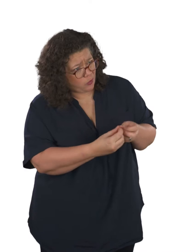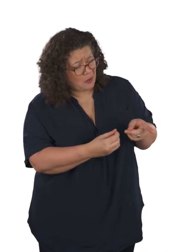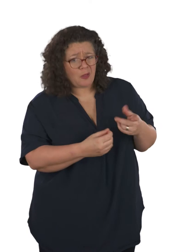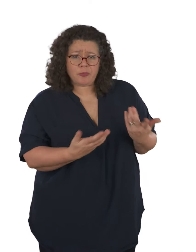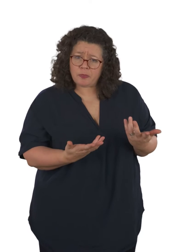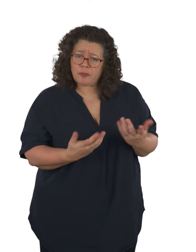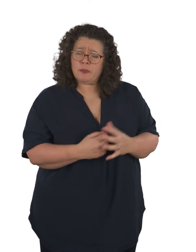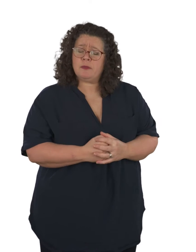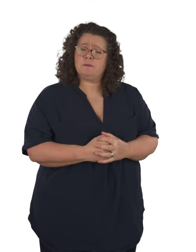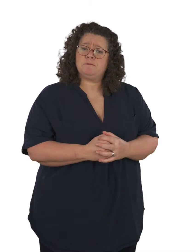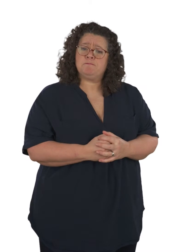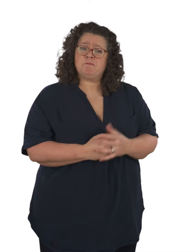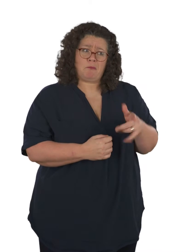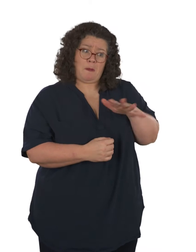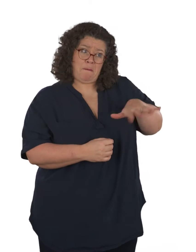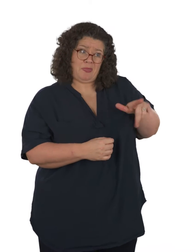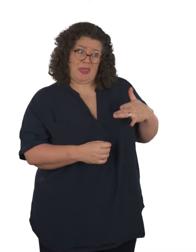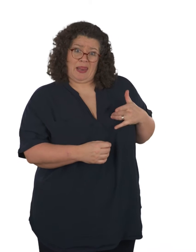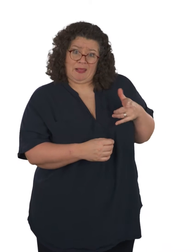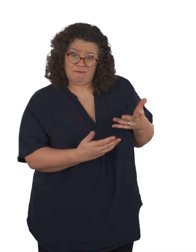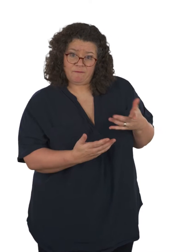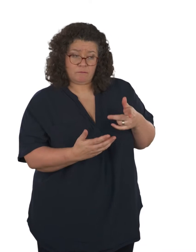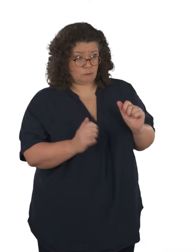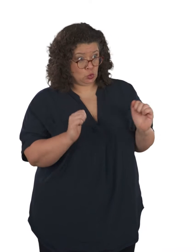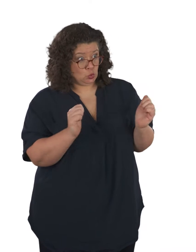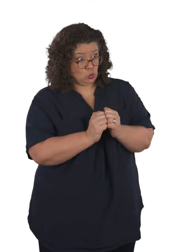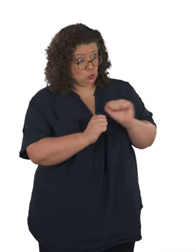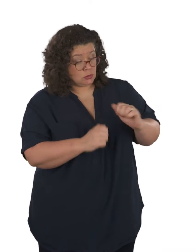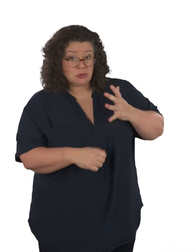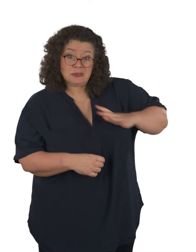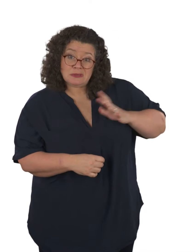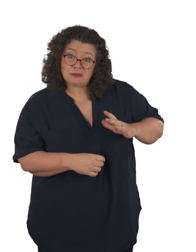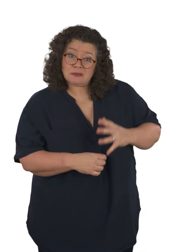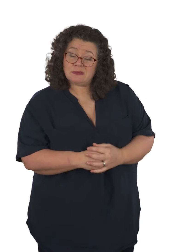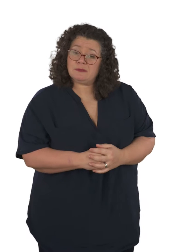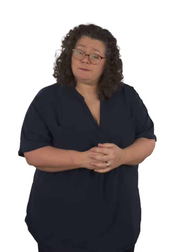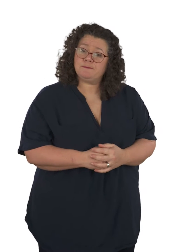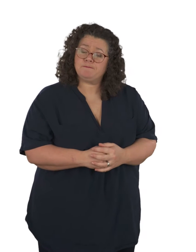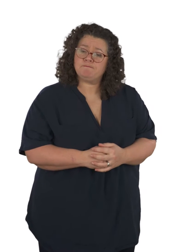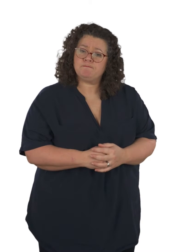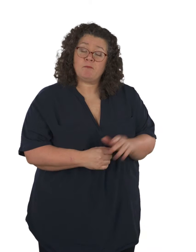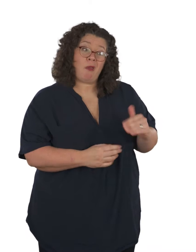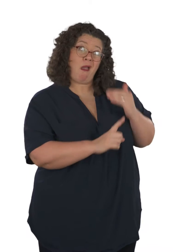the people they want to spend time with, and the place they live and if it suits their needs.